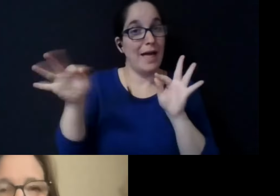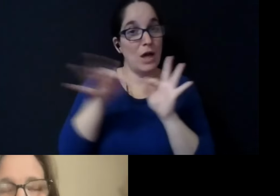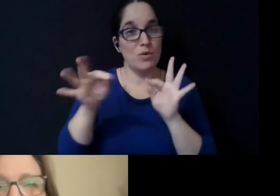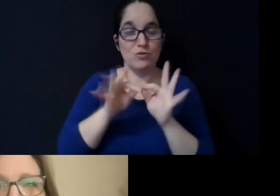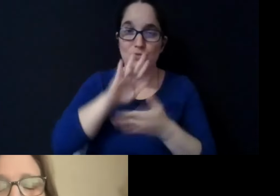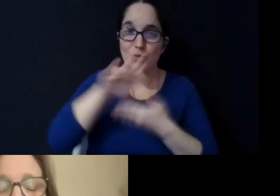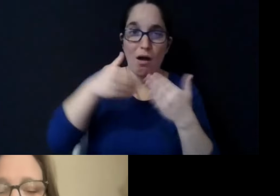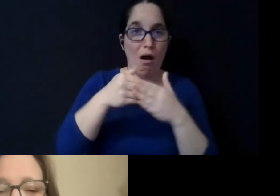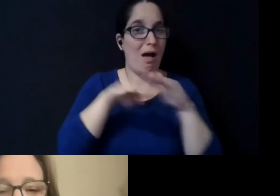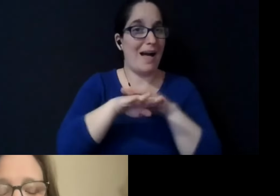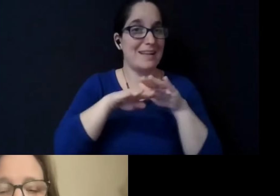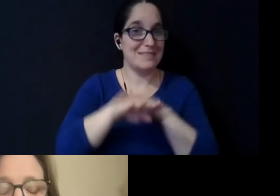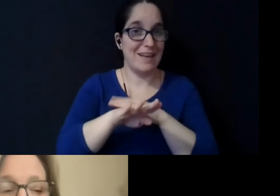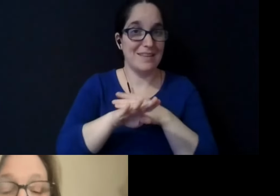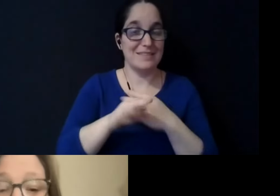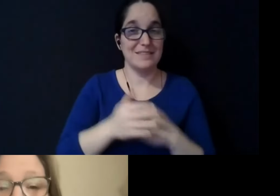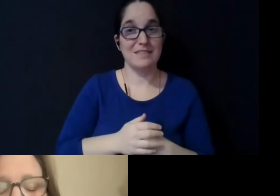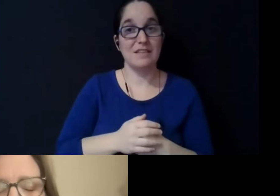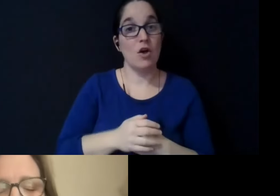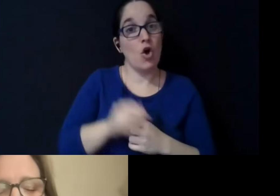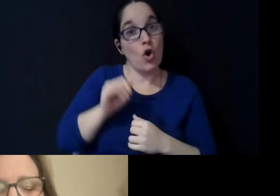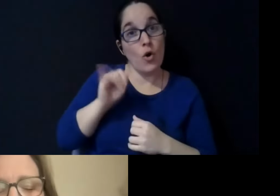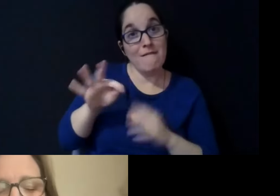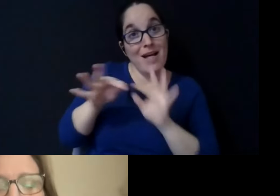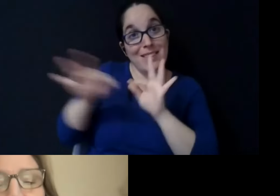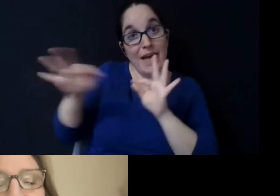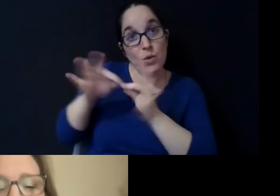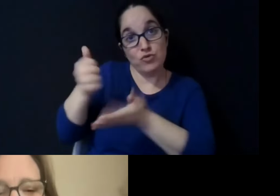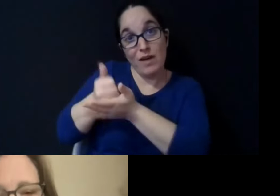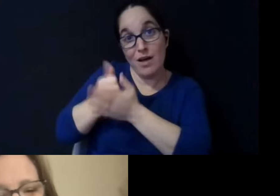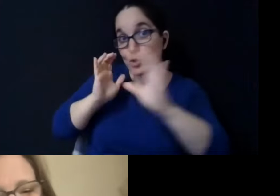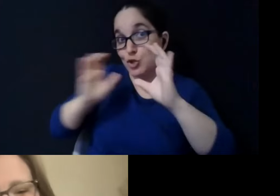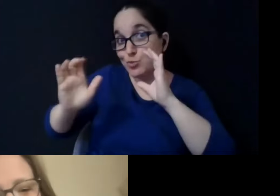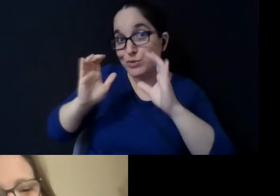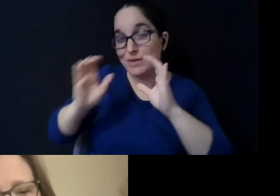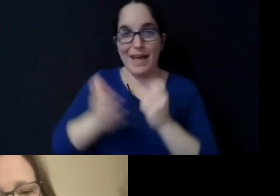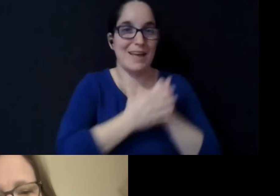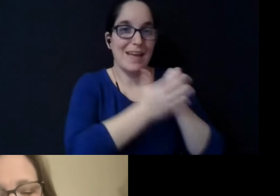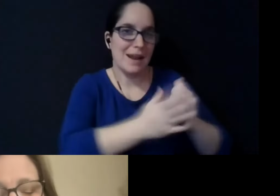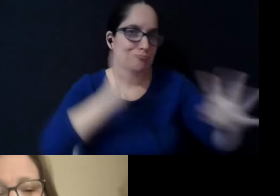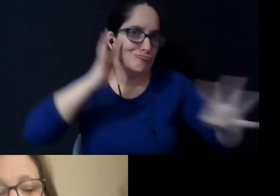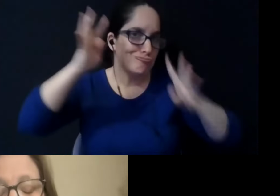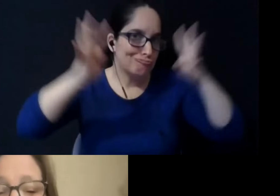to, not only language to communicate, but language to create and to create beautiful things, and to